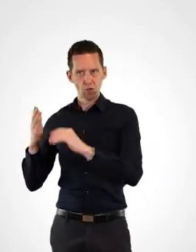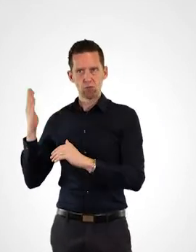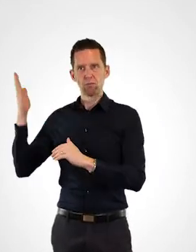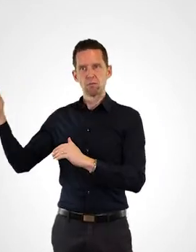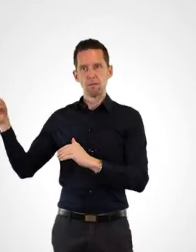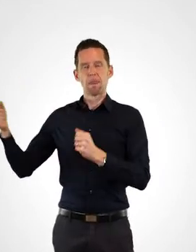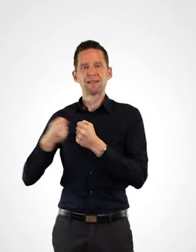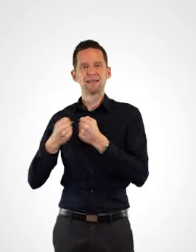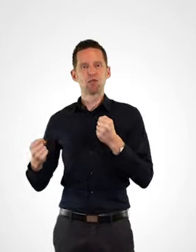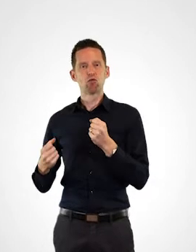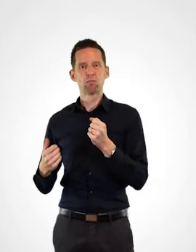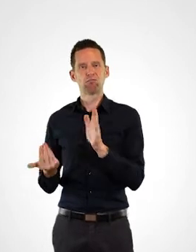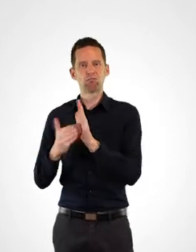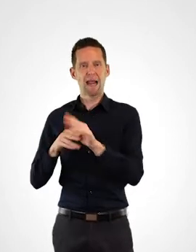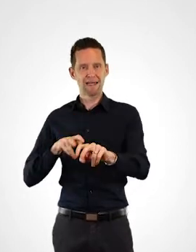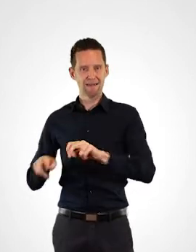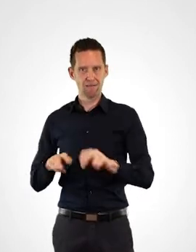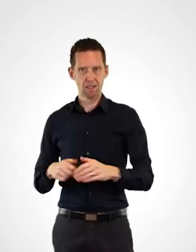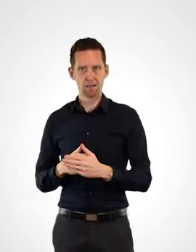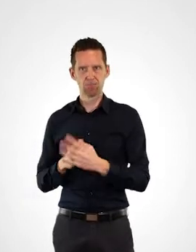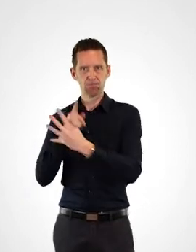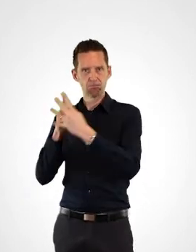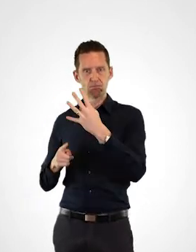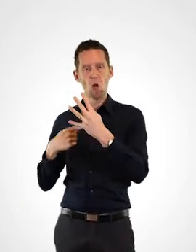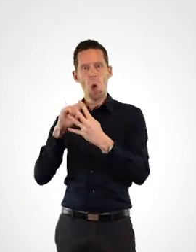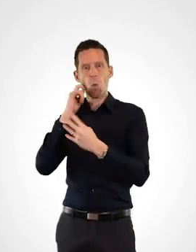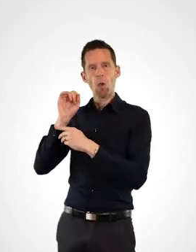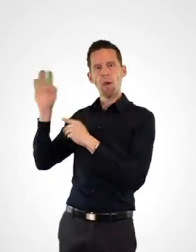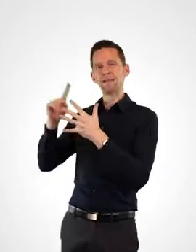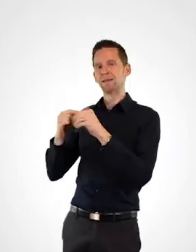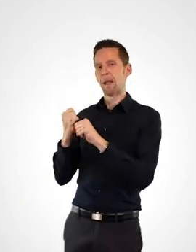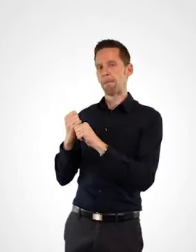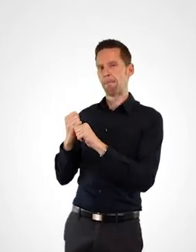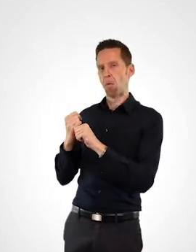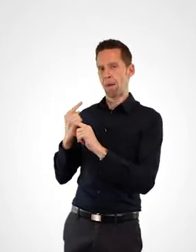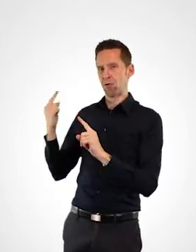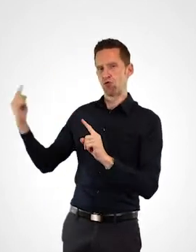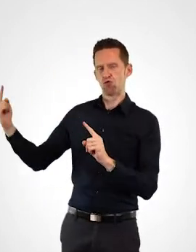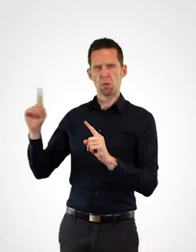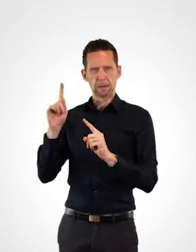and then extension activities - and I'll show you an example of each